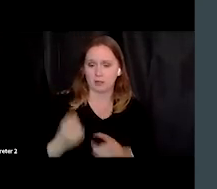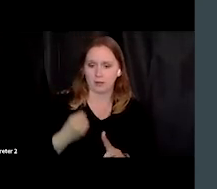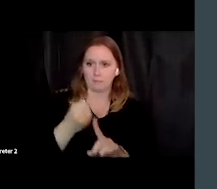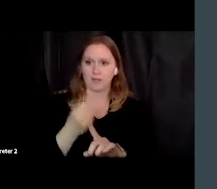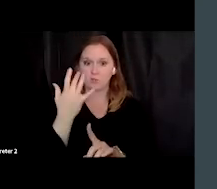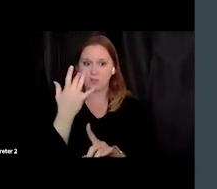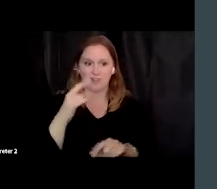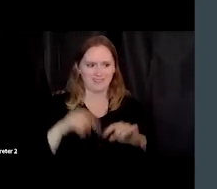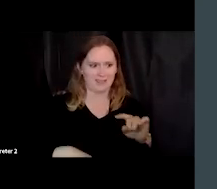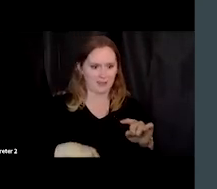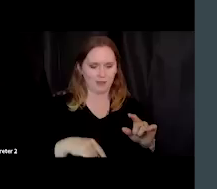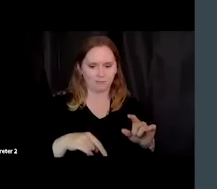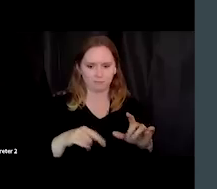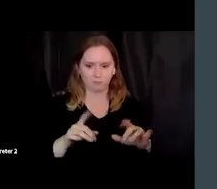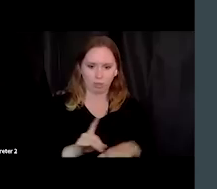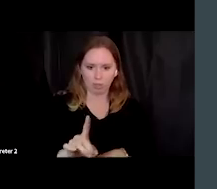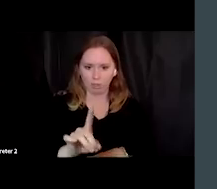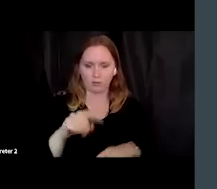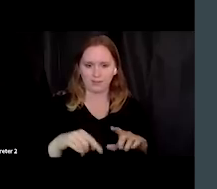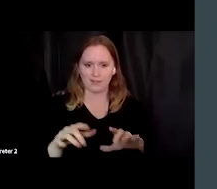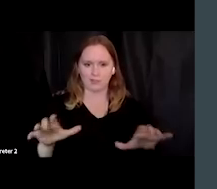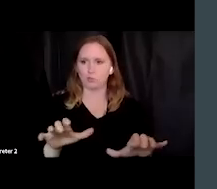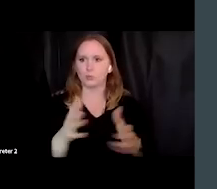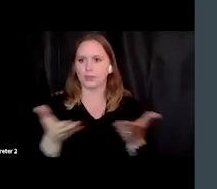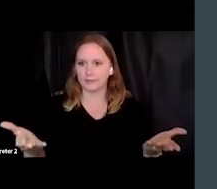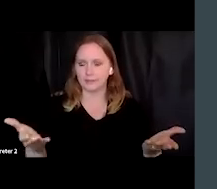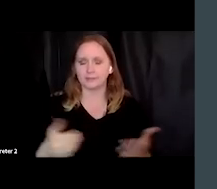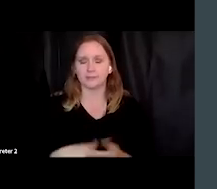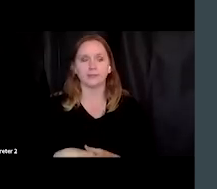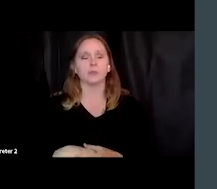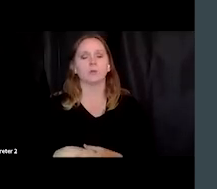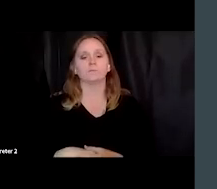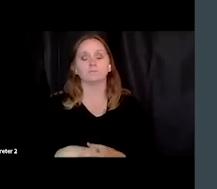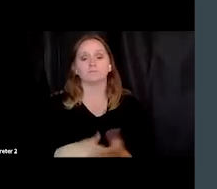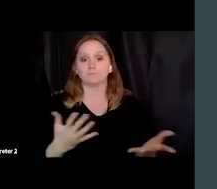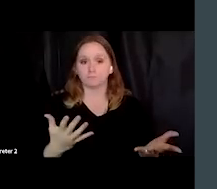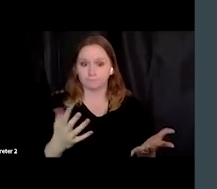around their home, like I mentioned. And because of not being able to do things around one's home, you might not be able